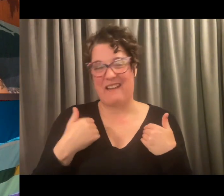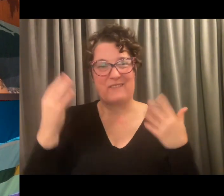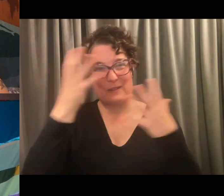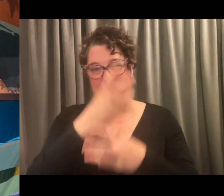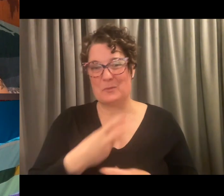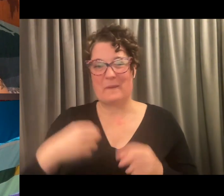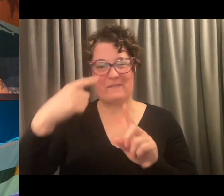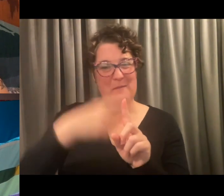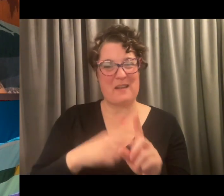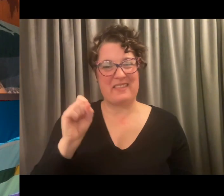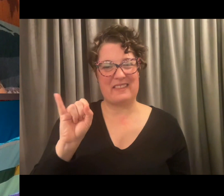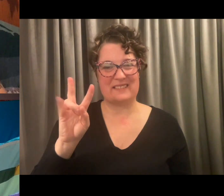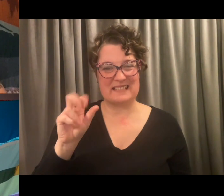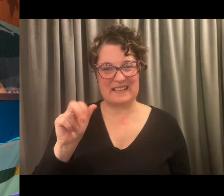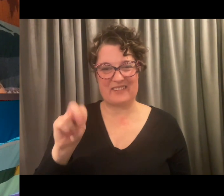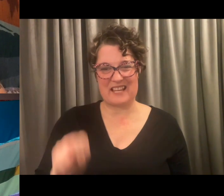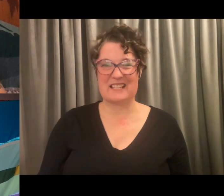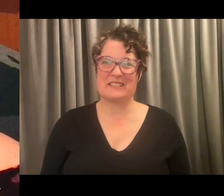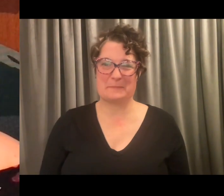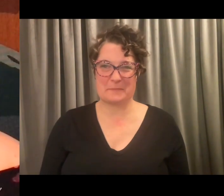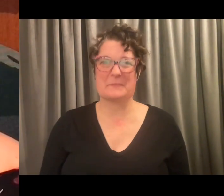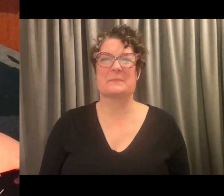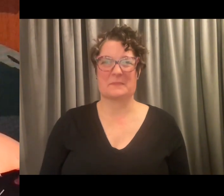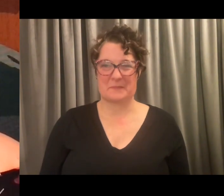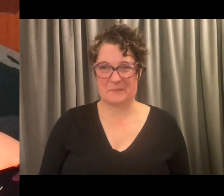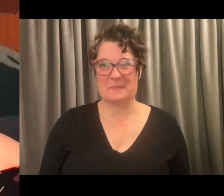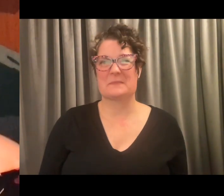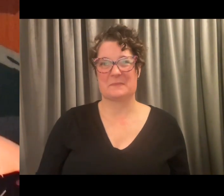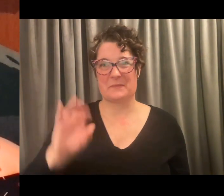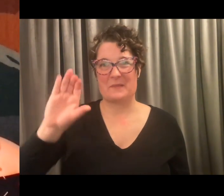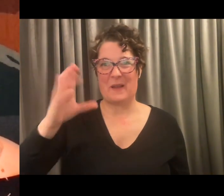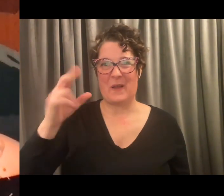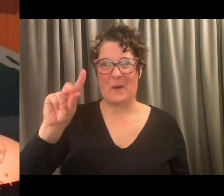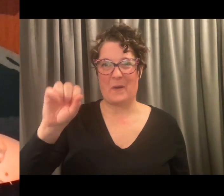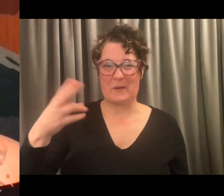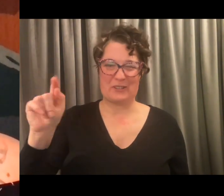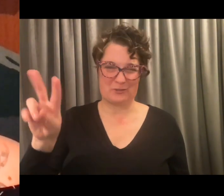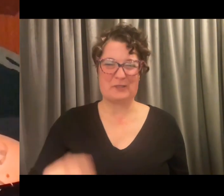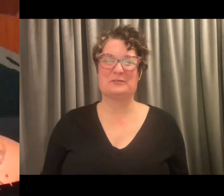Nomy: I looked up into the sky. I was lookin at the center of god’s insides Looking